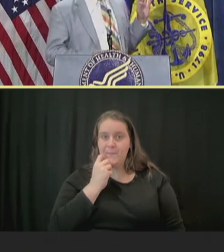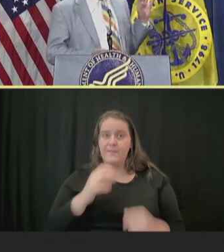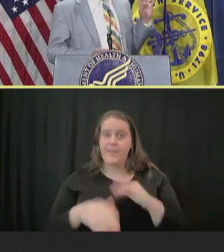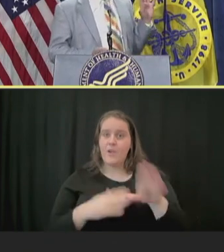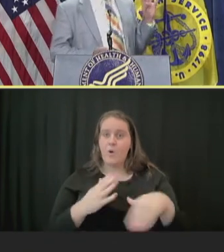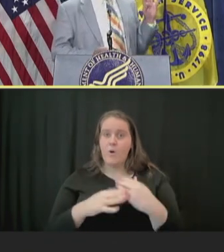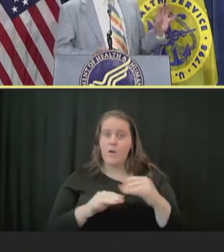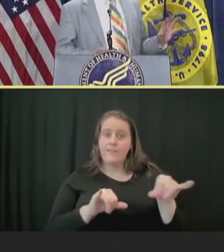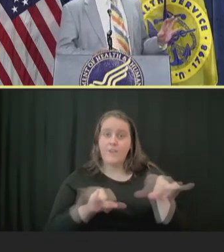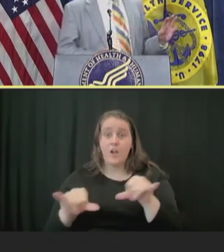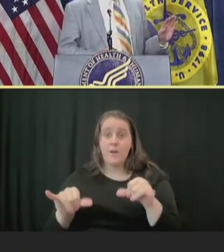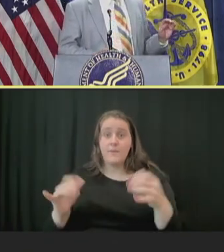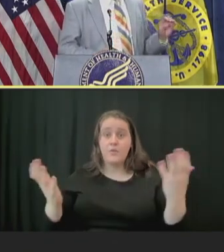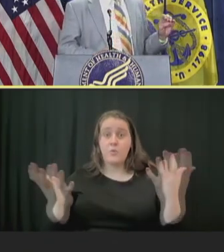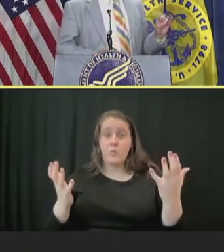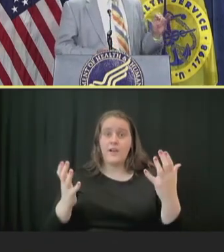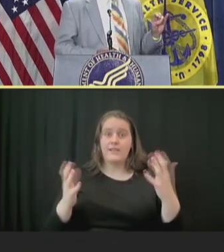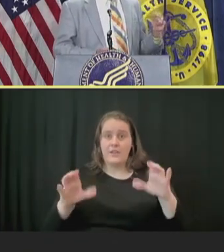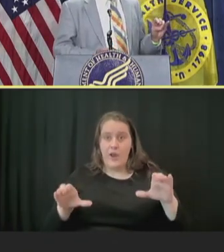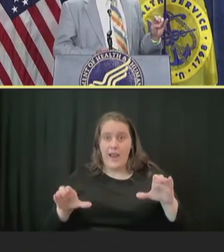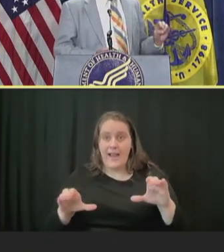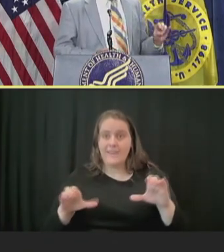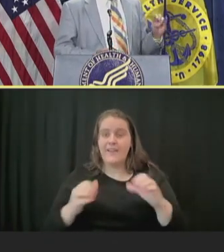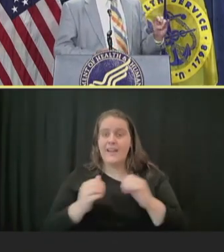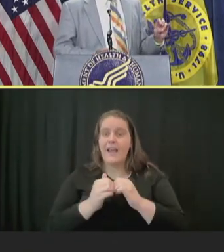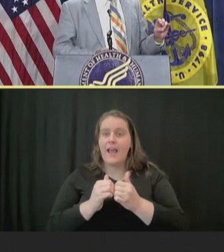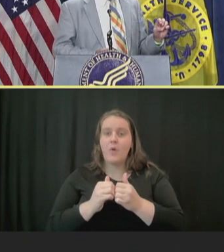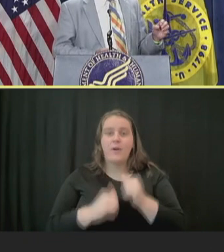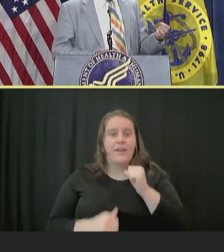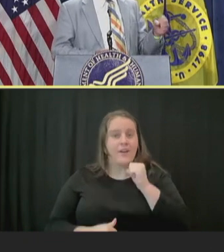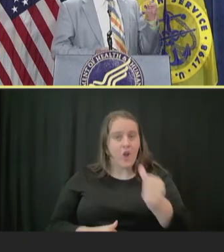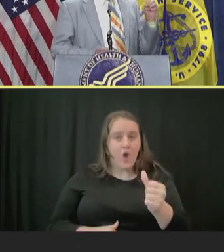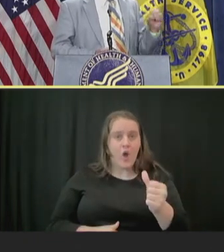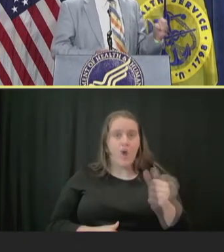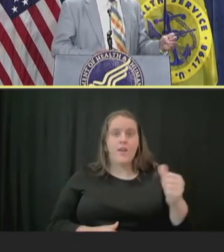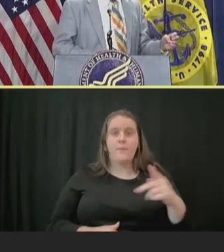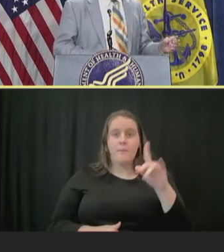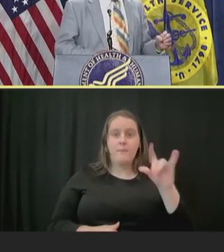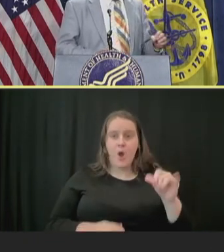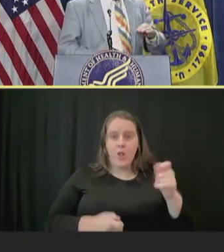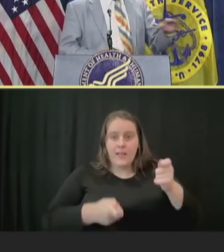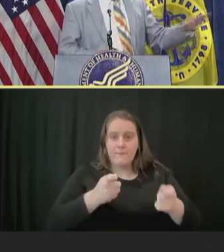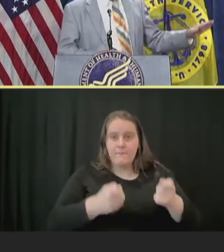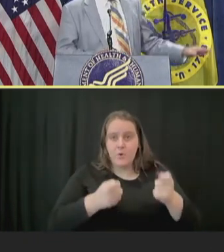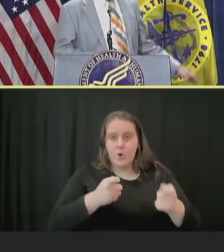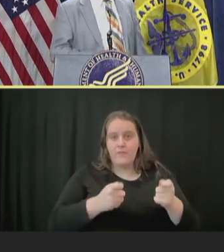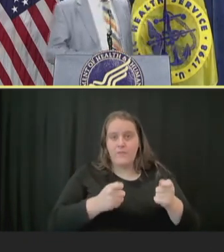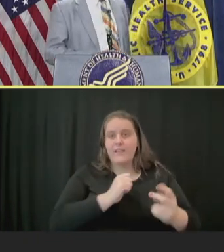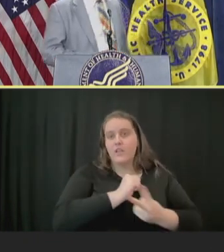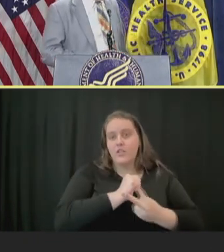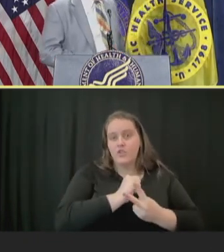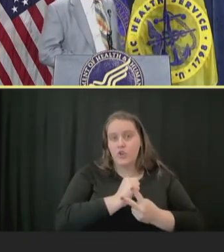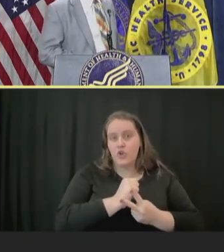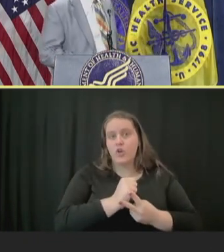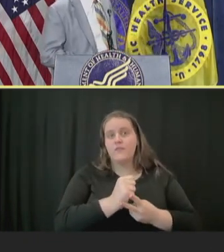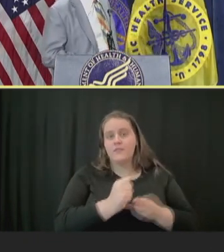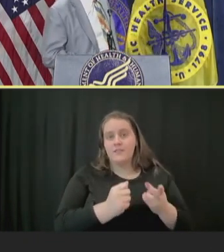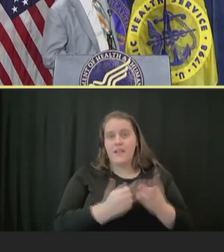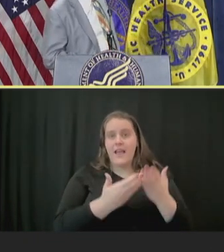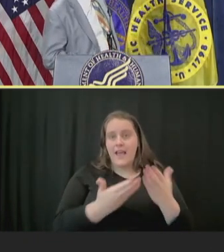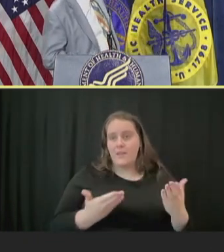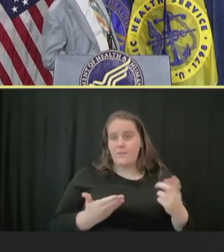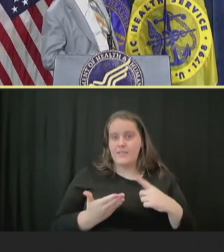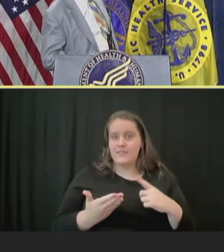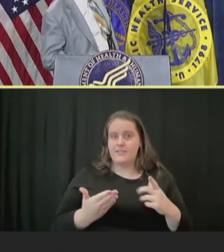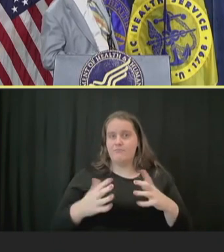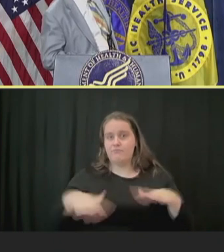they're activated by non-polymorphic conserved elements across the population. The two that I'll